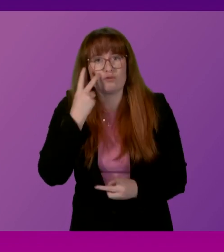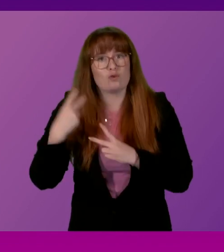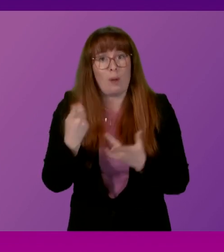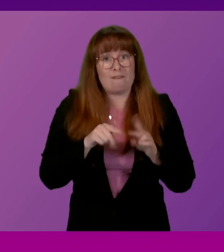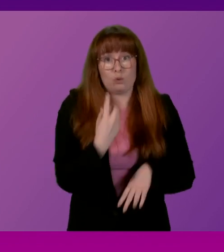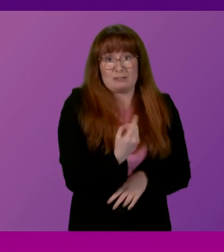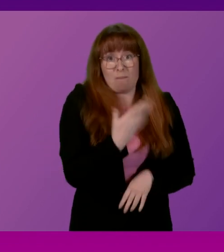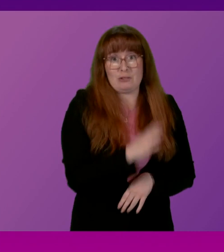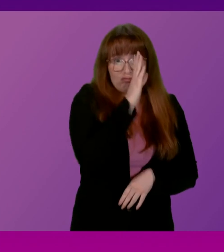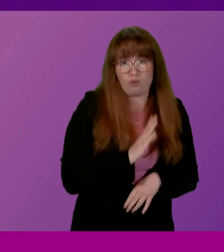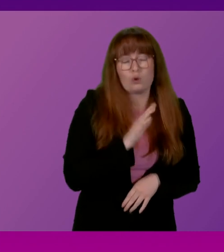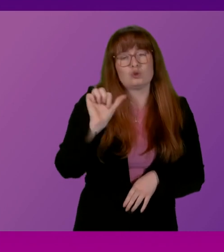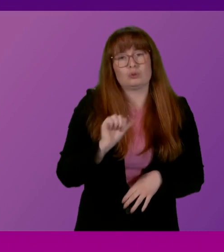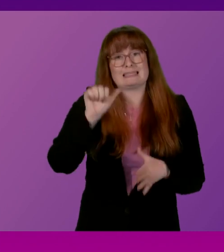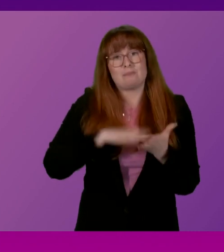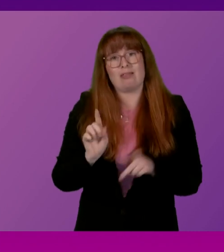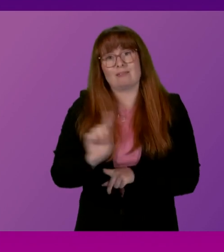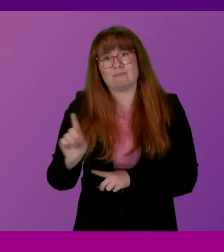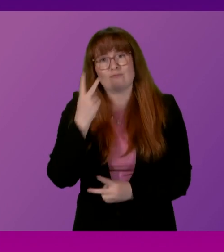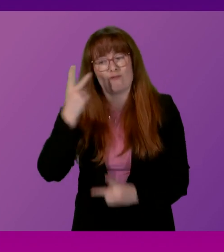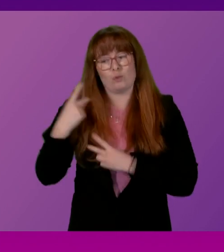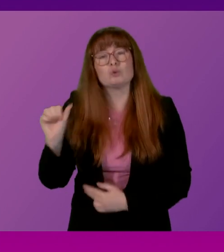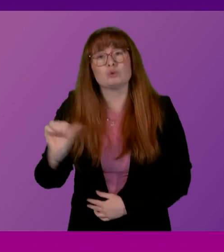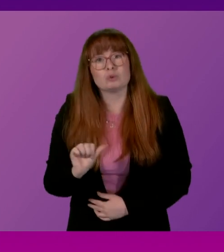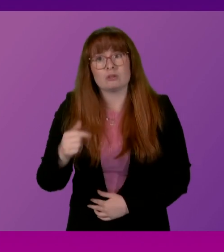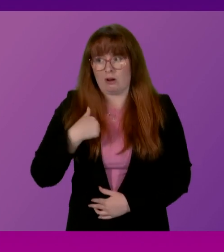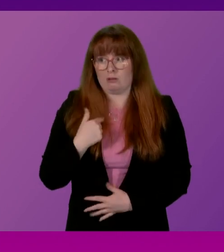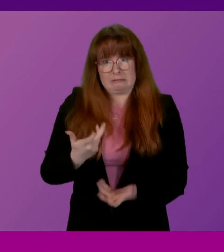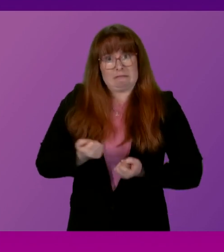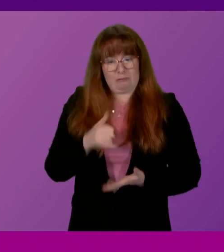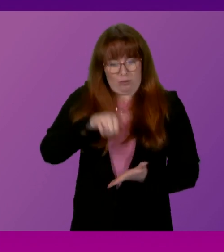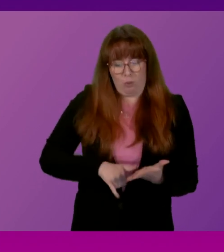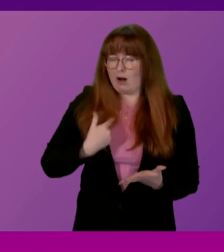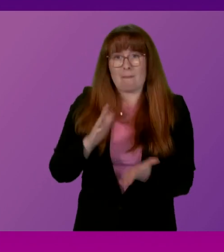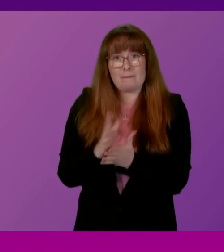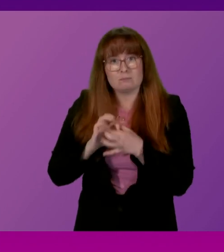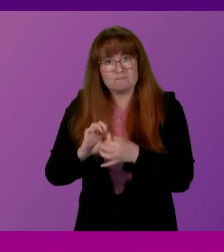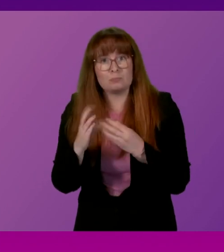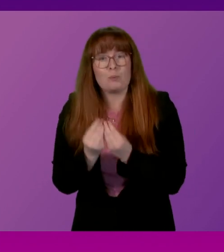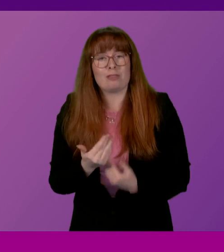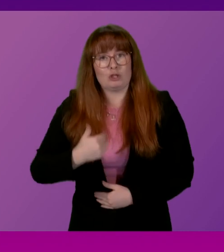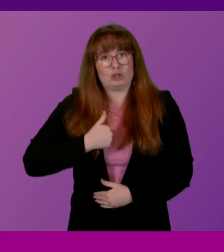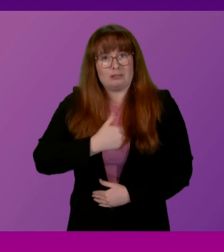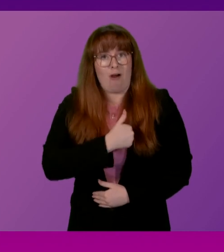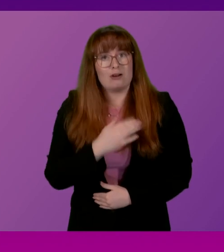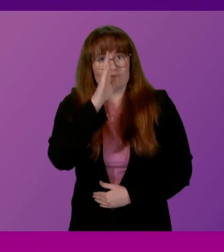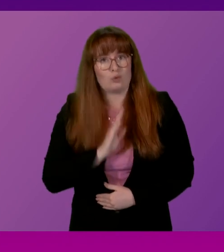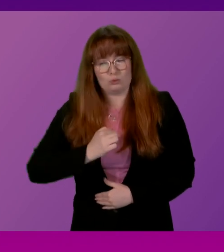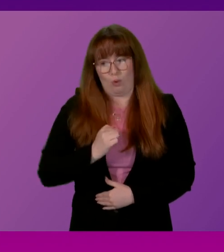I will end where I started, by saying that I welcome the report and will continue to engage with Chest Heart & Stroke Scotland to see how we can continue improving the patient